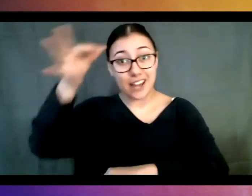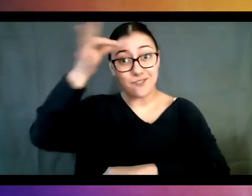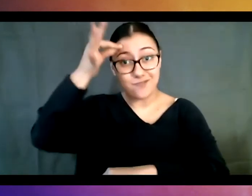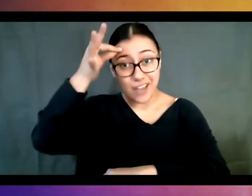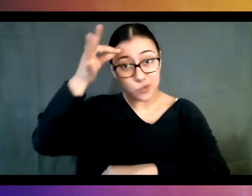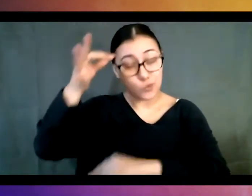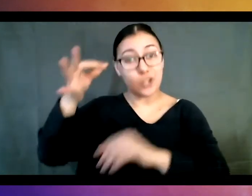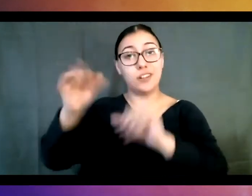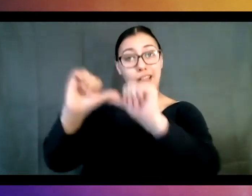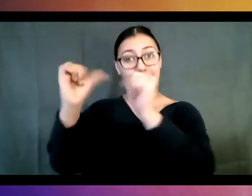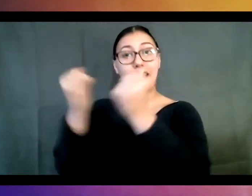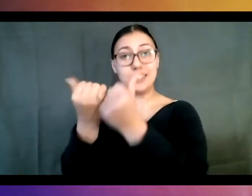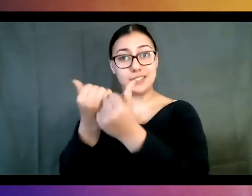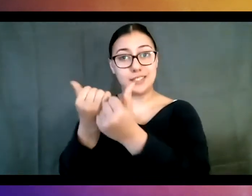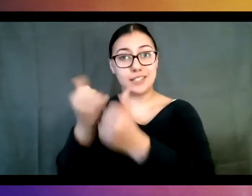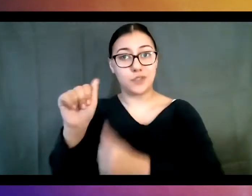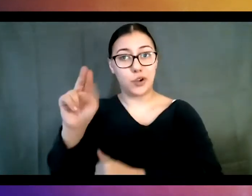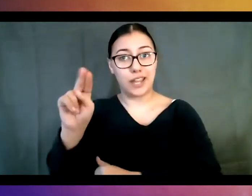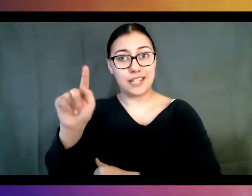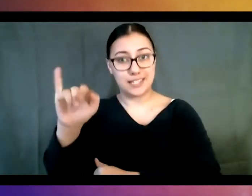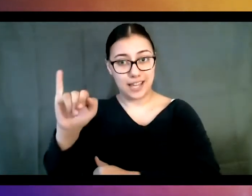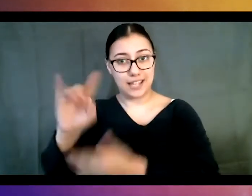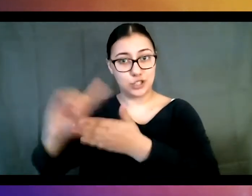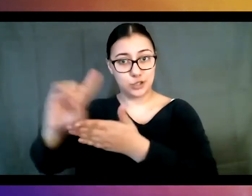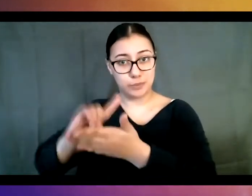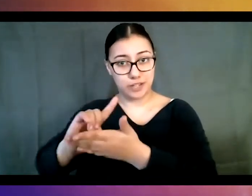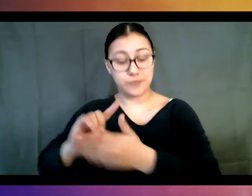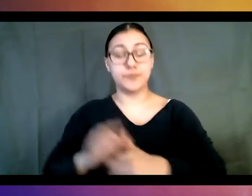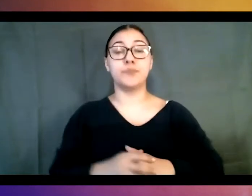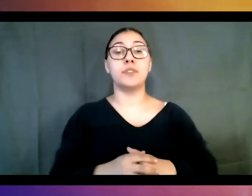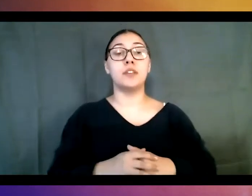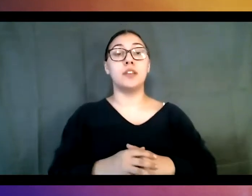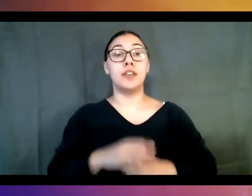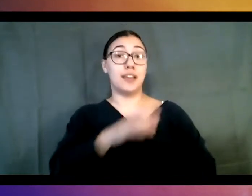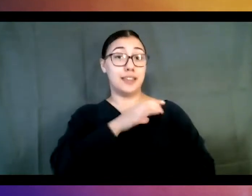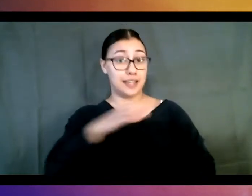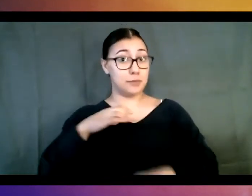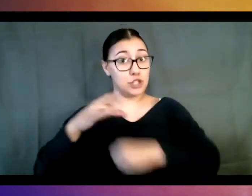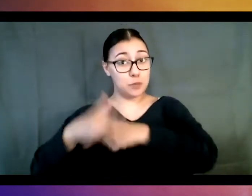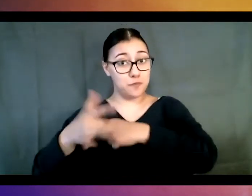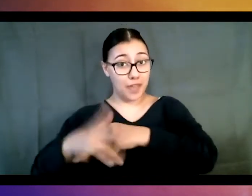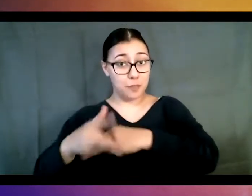agencies. The Commission is available to conduct workshop presentations